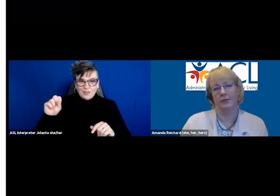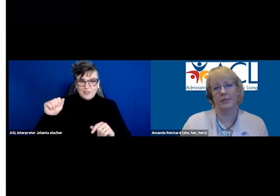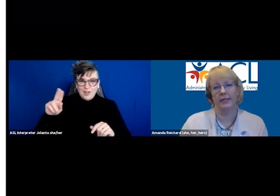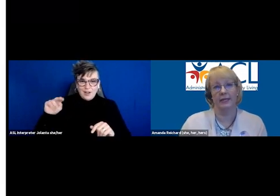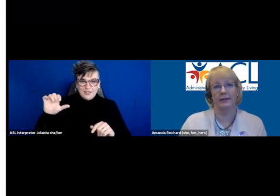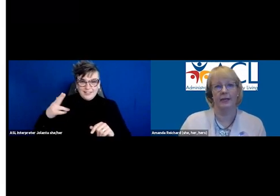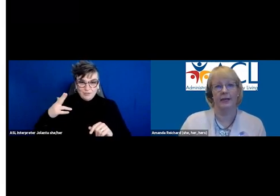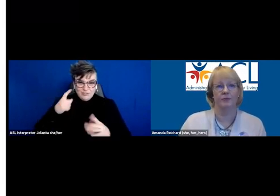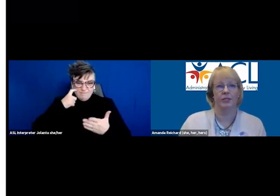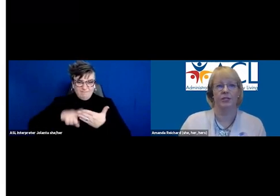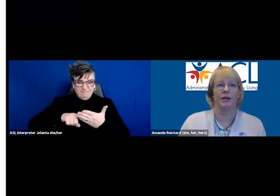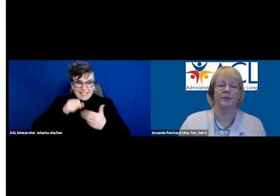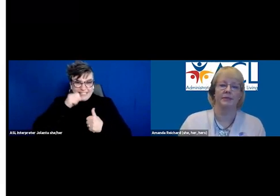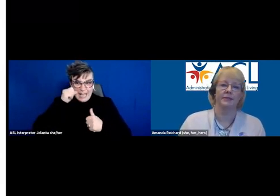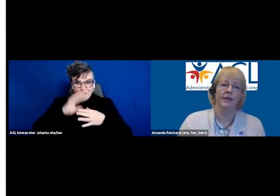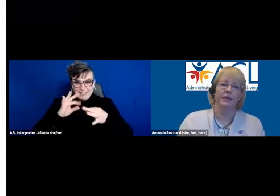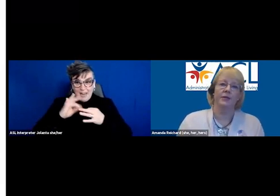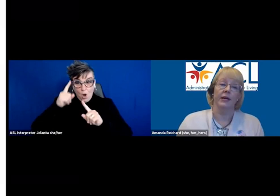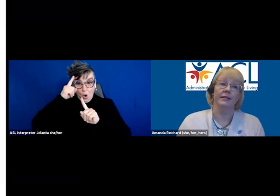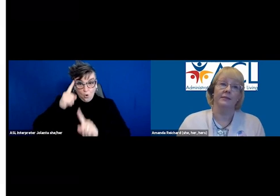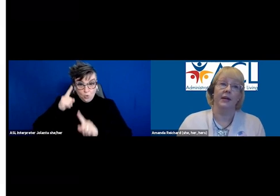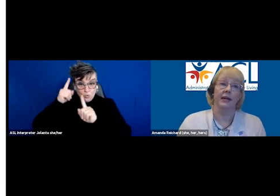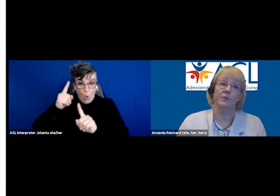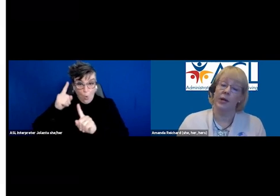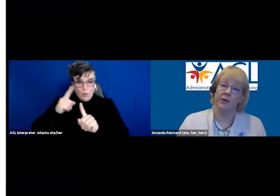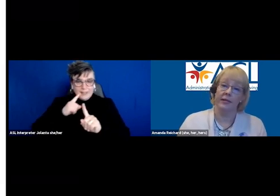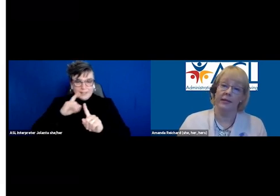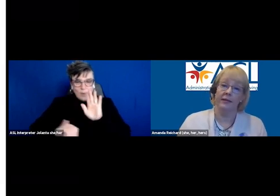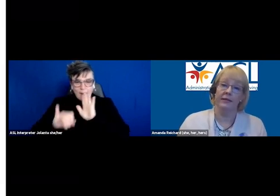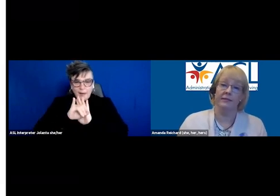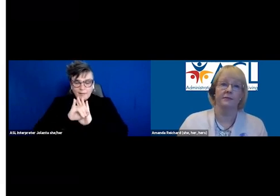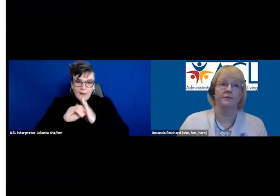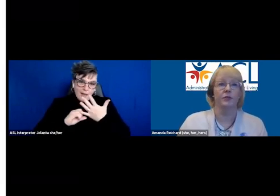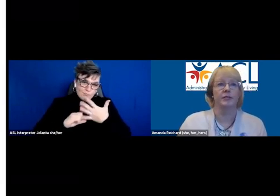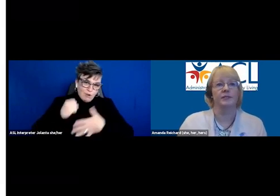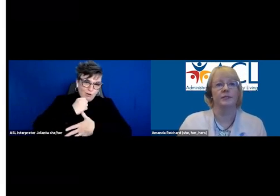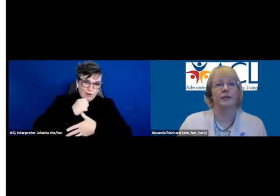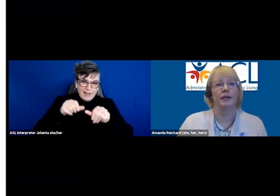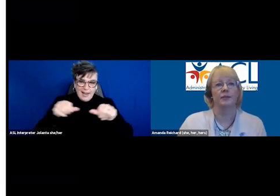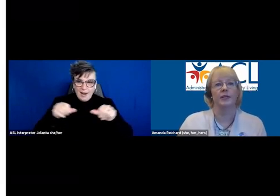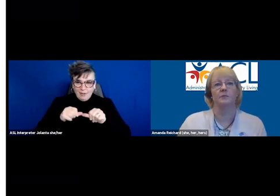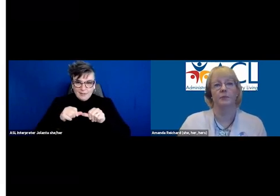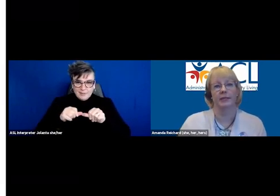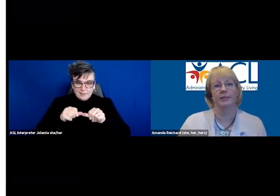three-day interactive workshop is to identify priority areas of focus and create momentum